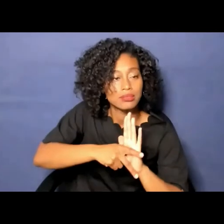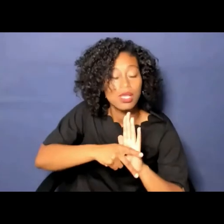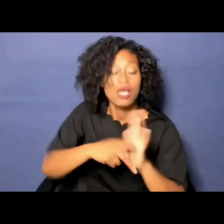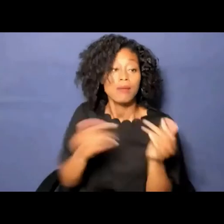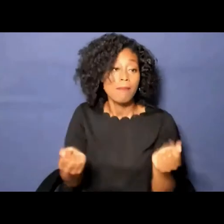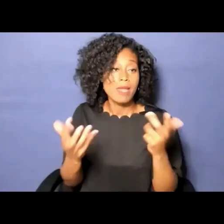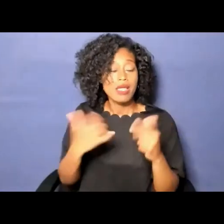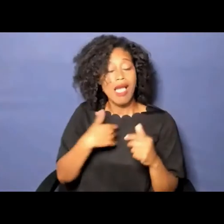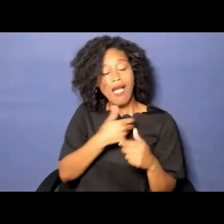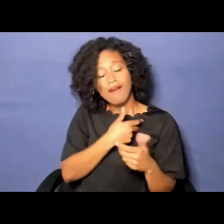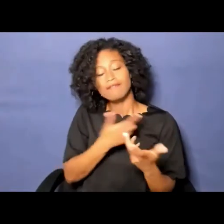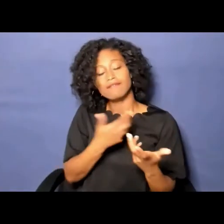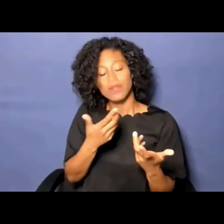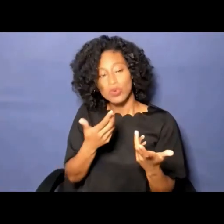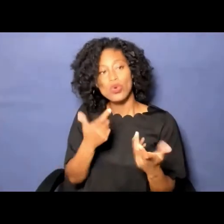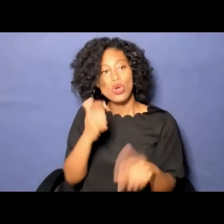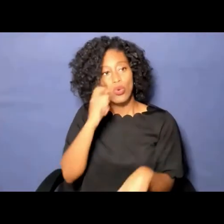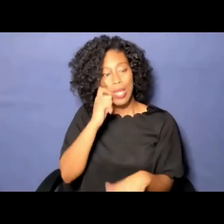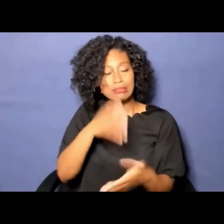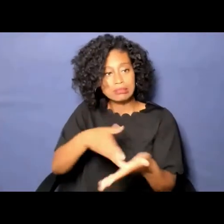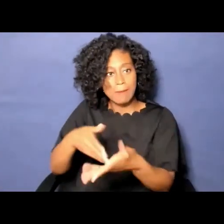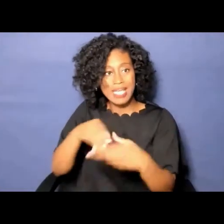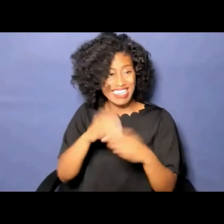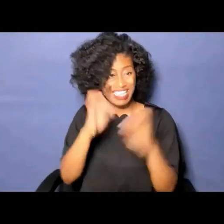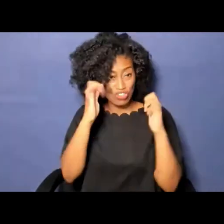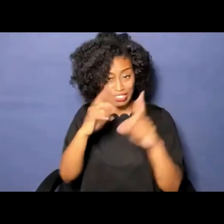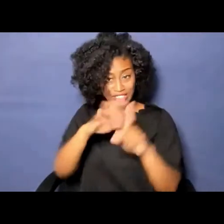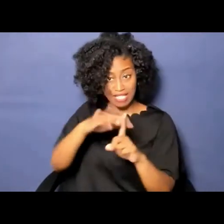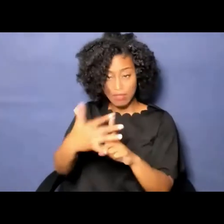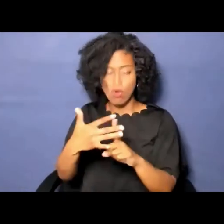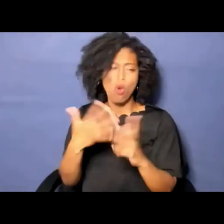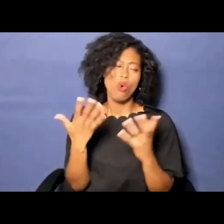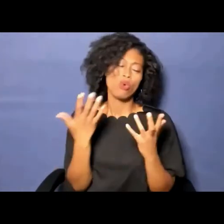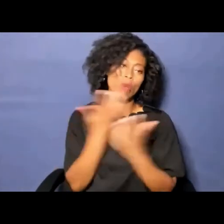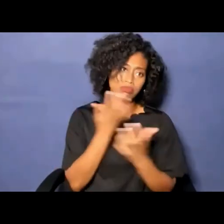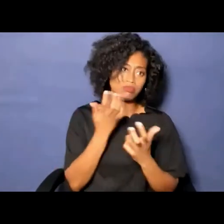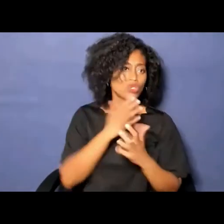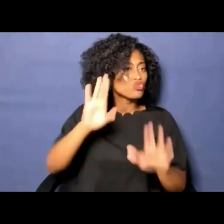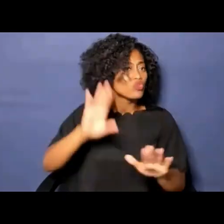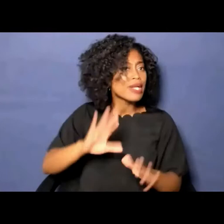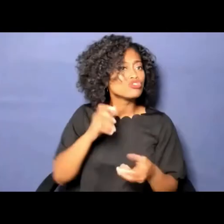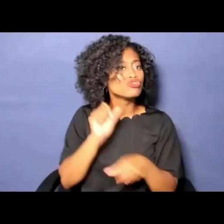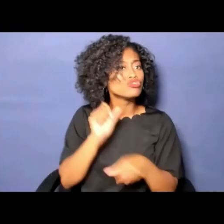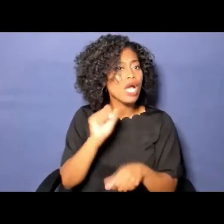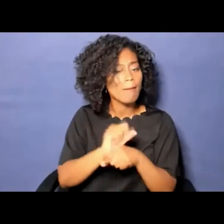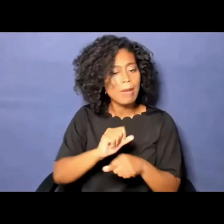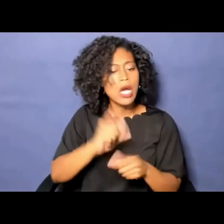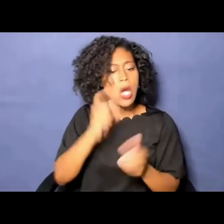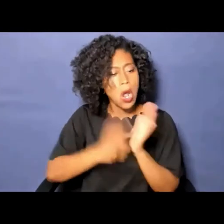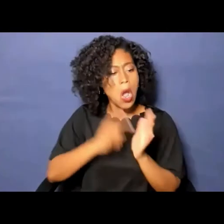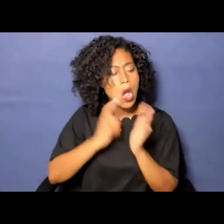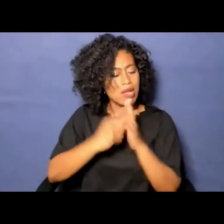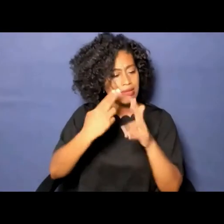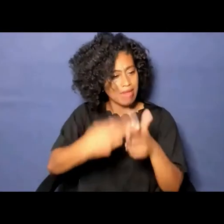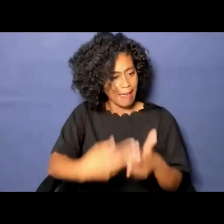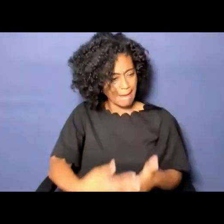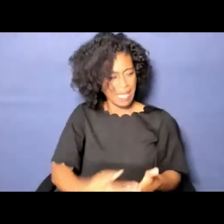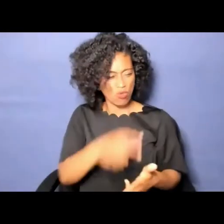settings that the fine job of naming these experiences among multiple identity groups.